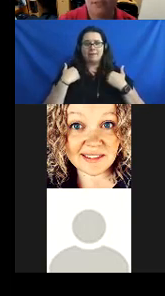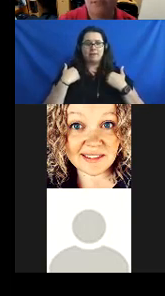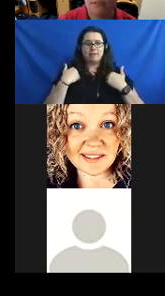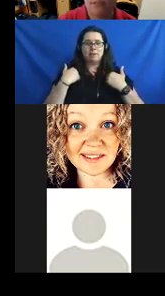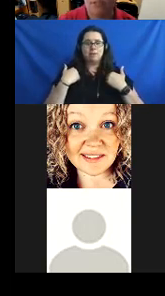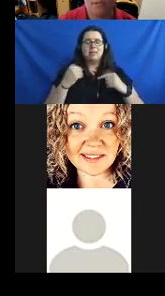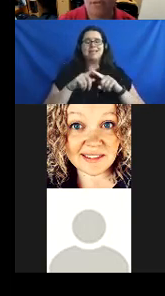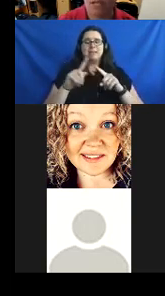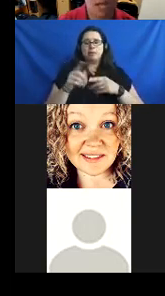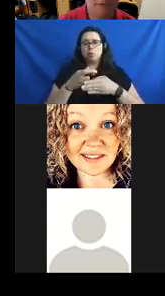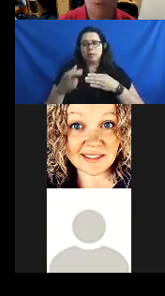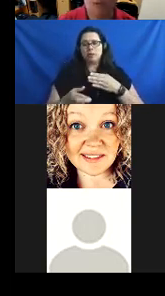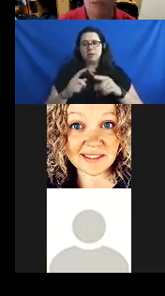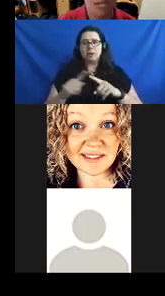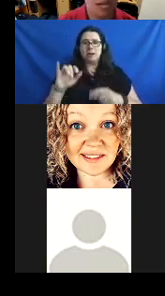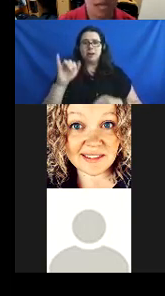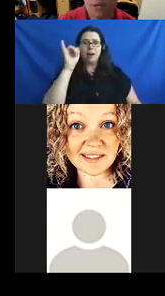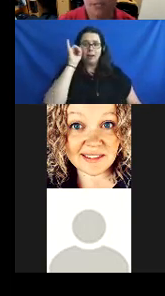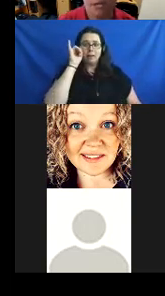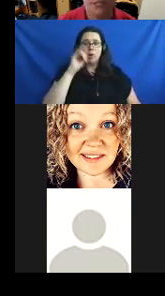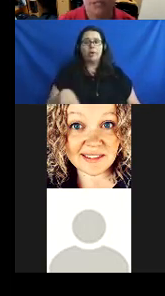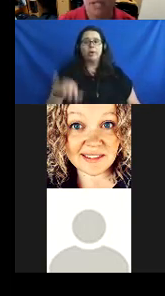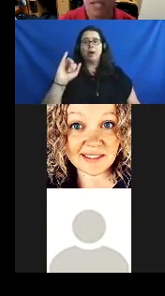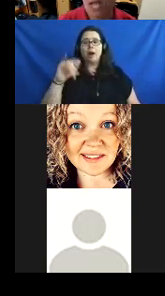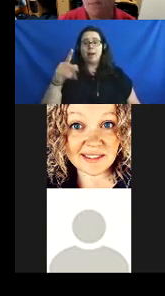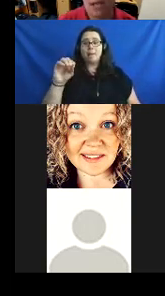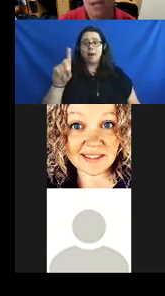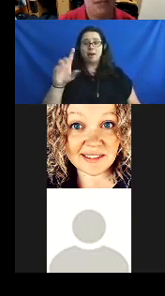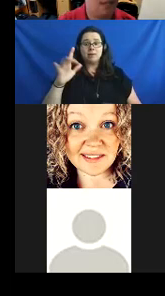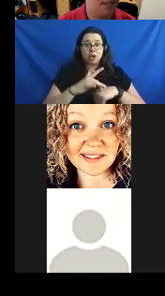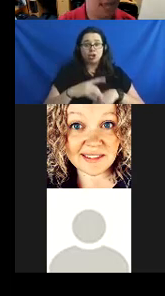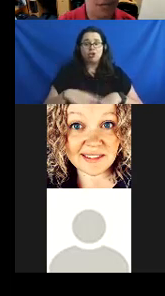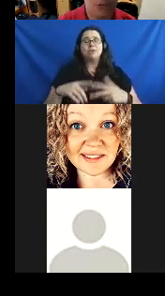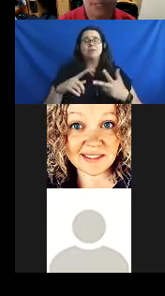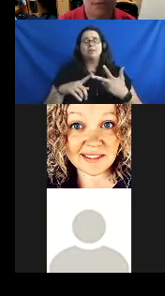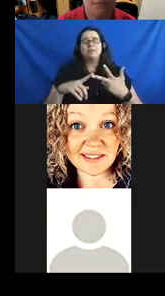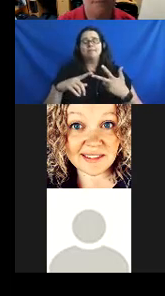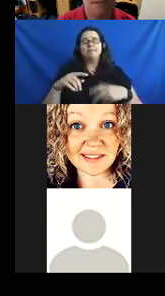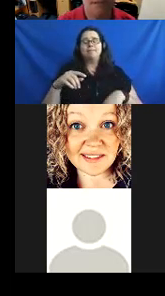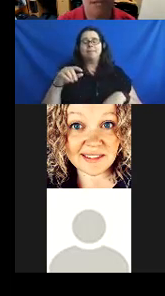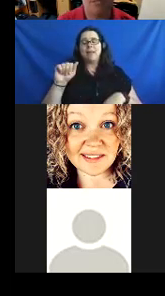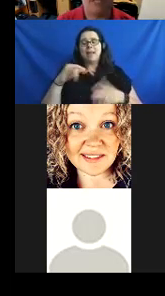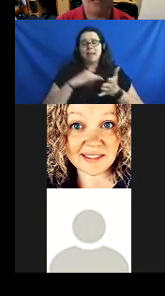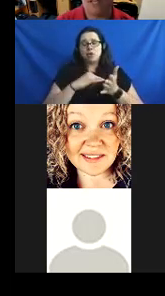DIFFERENT RESULTS, BUT AN iPHONE, iPOD TOUCH, iPAD, ANDROID TABLET, FIRE TABLET, THEY ALL HAVE